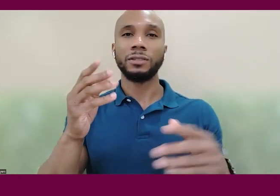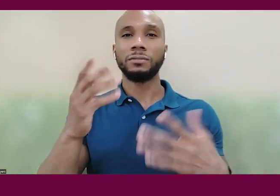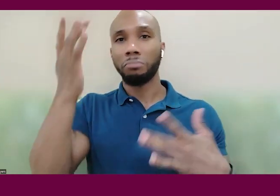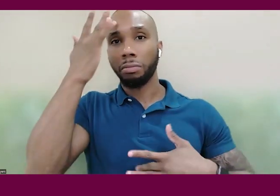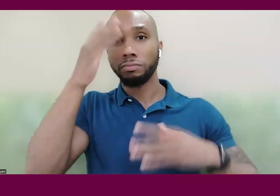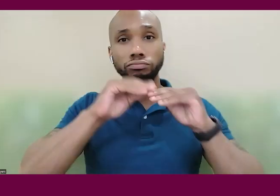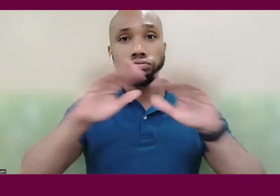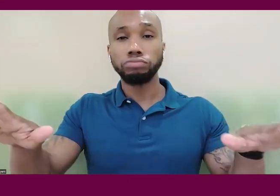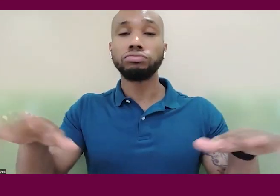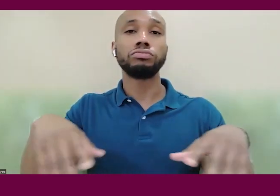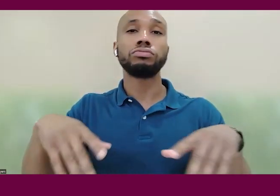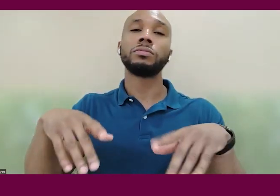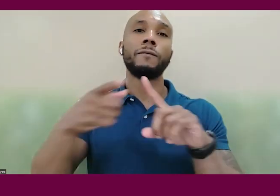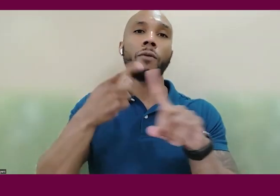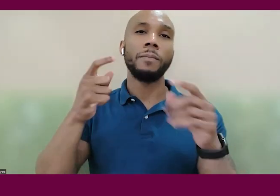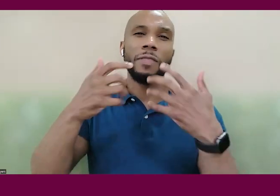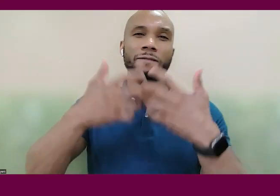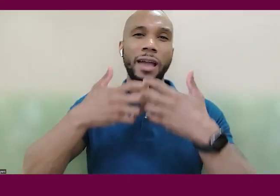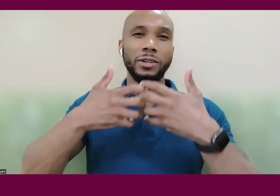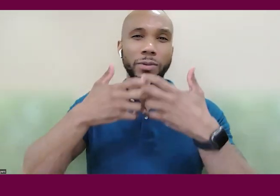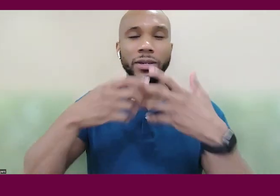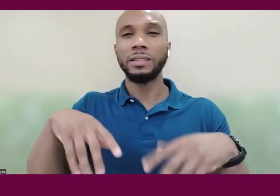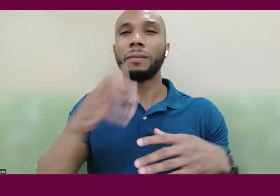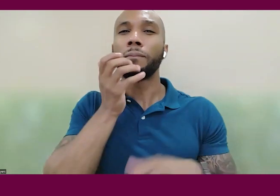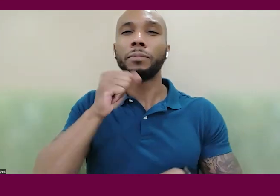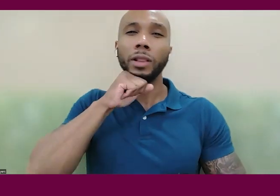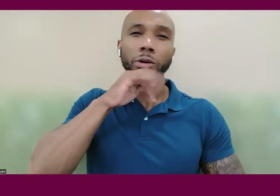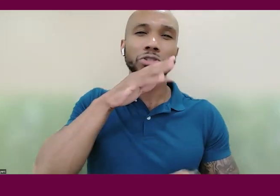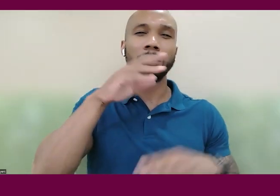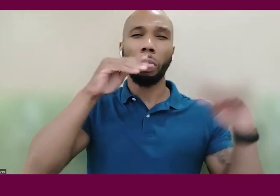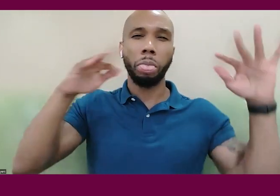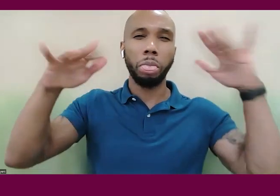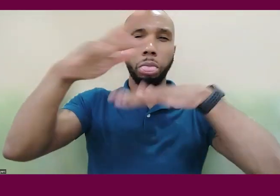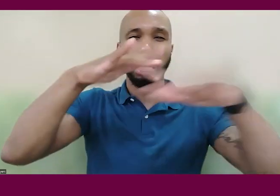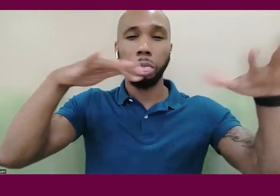from these factories that surrounded their neighborhoods. And they lived in these factories.